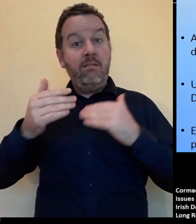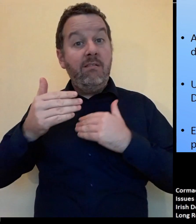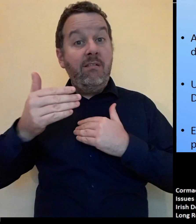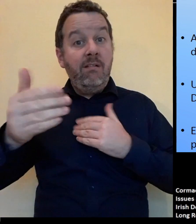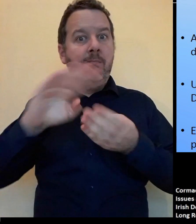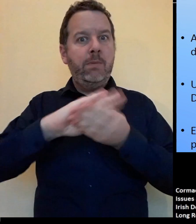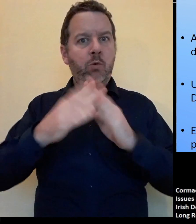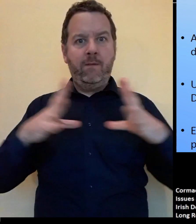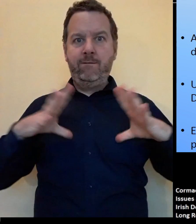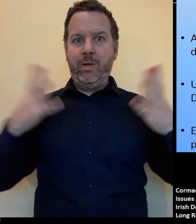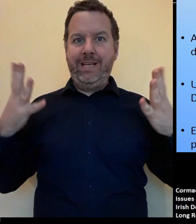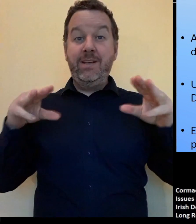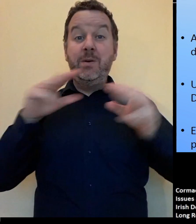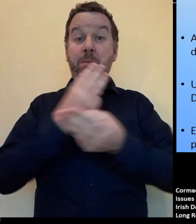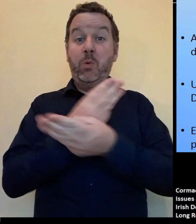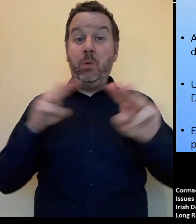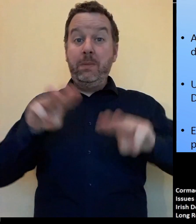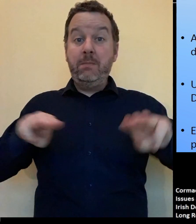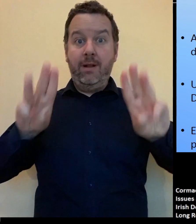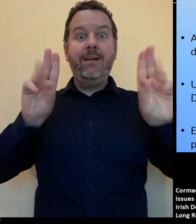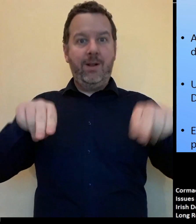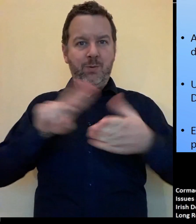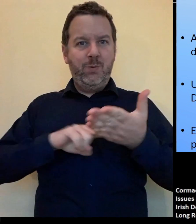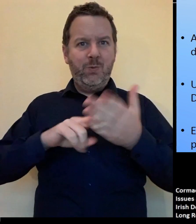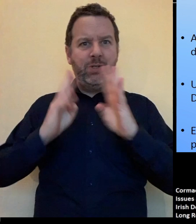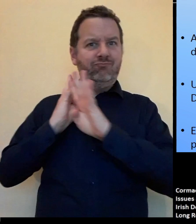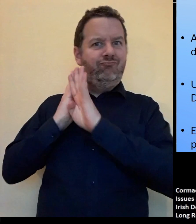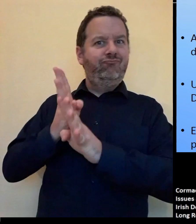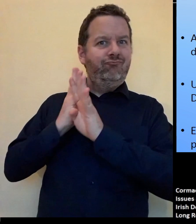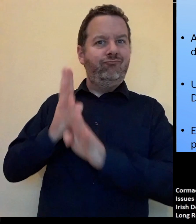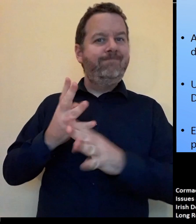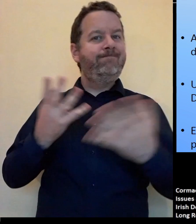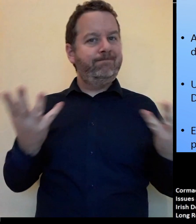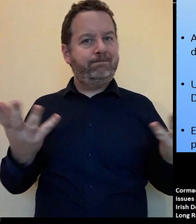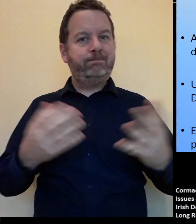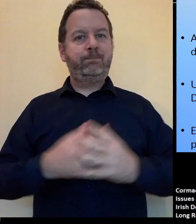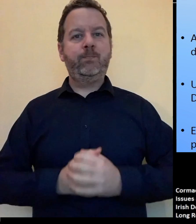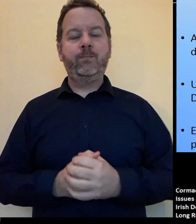which eventually would become free for poor people to use.